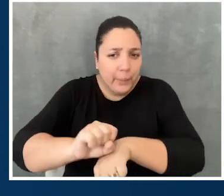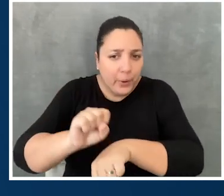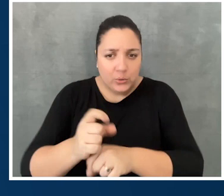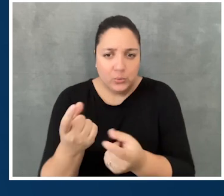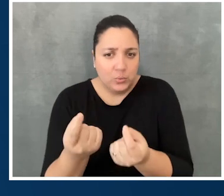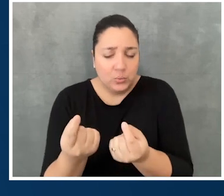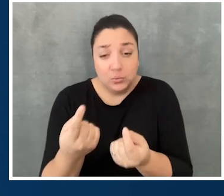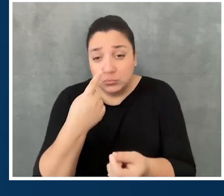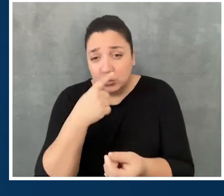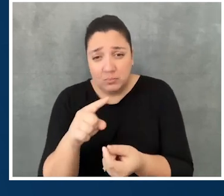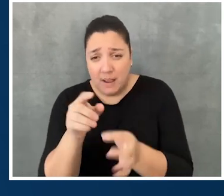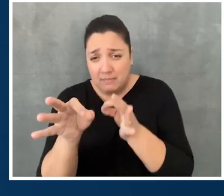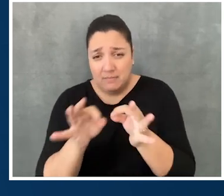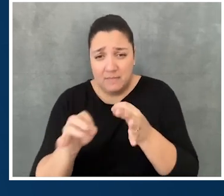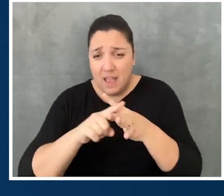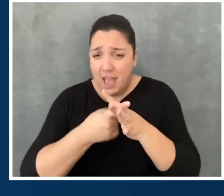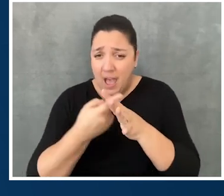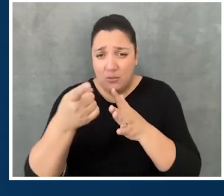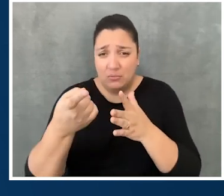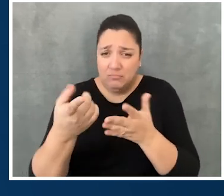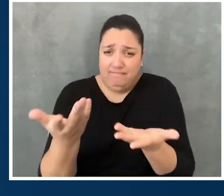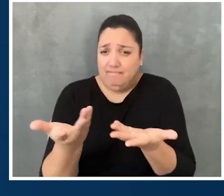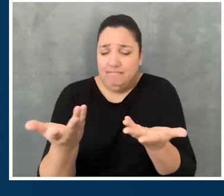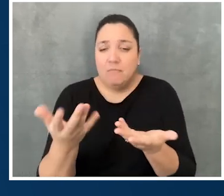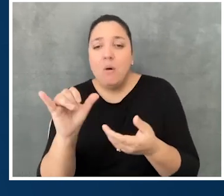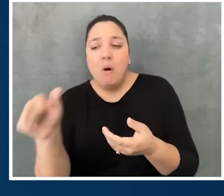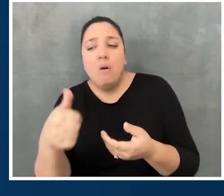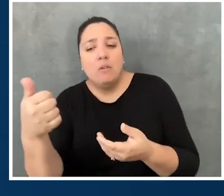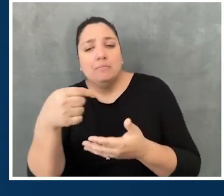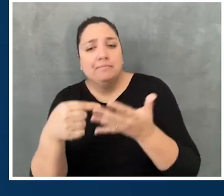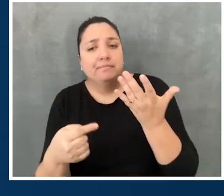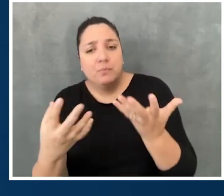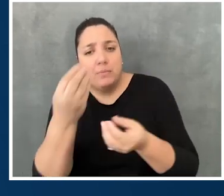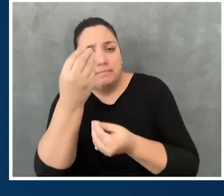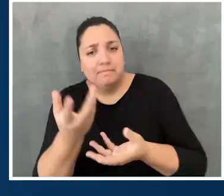Talk to us about how you got started and anything else about yourself you'd like to let us know.